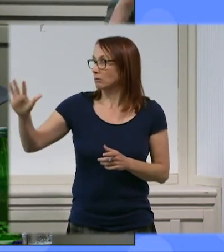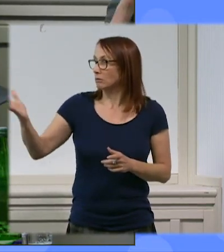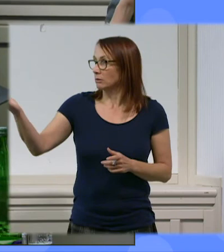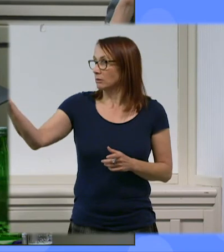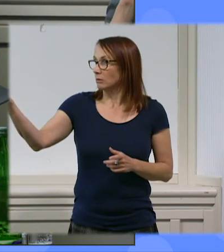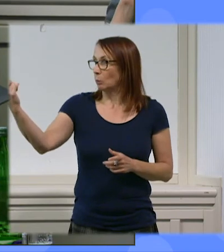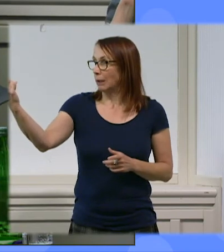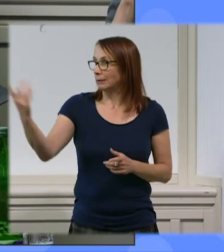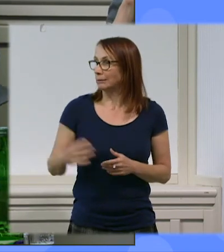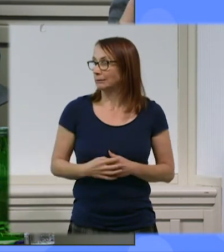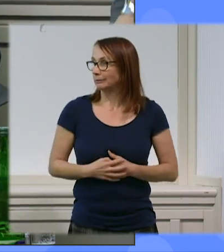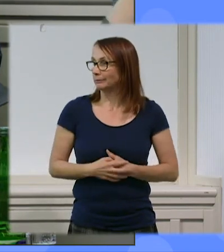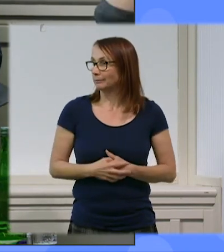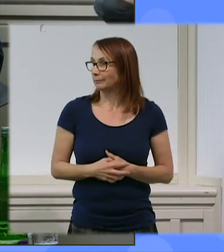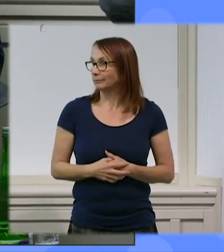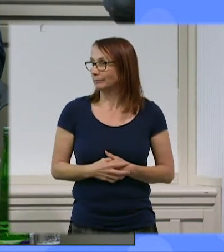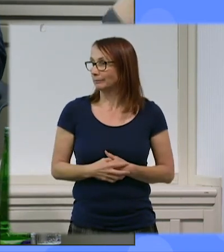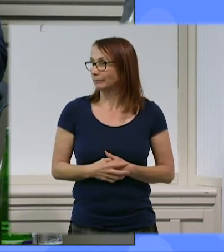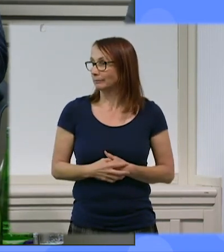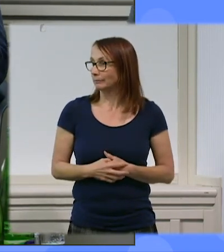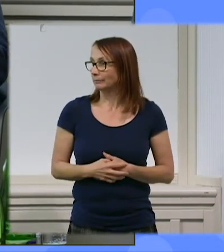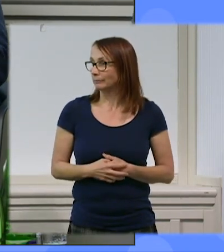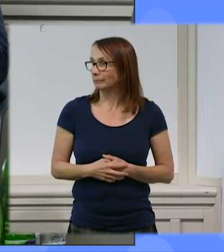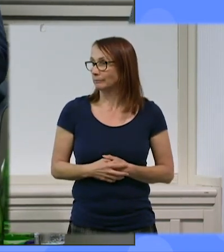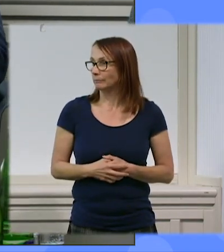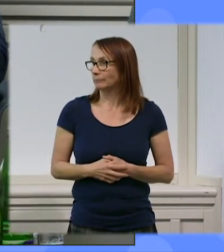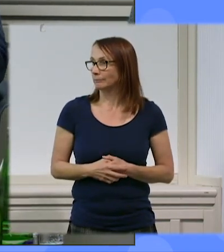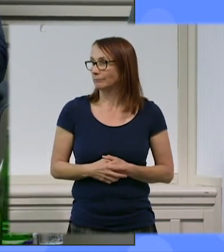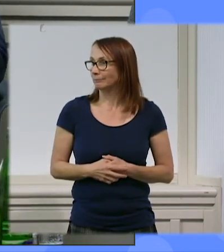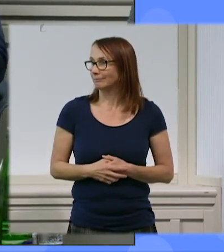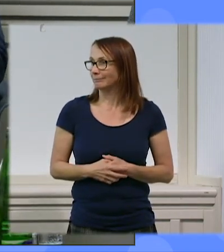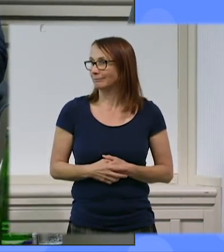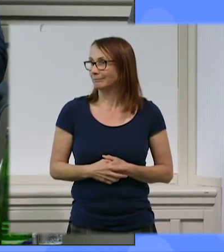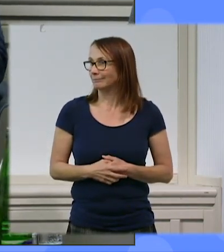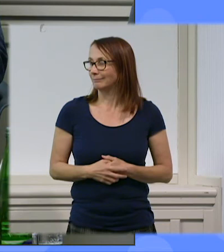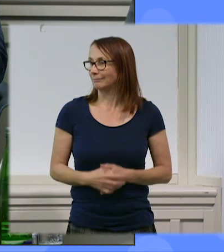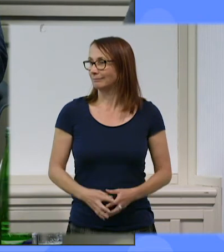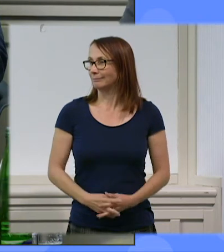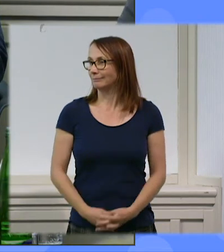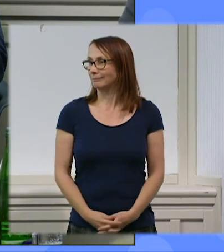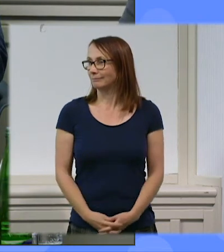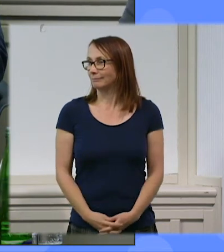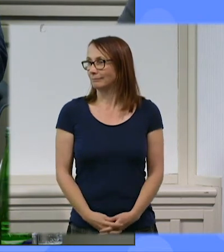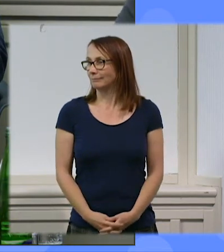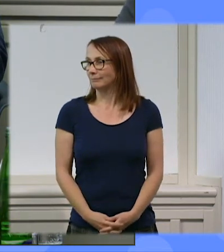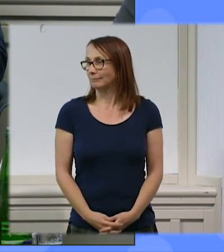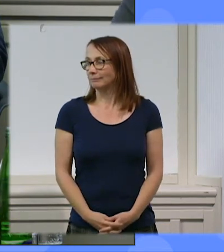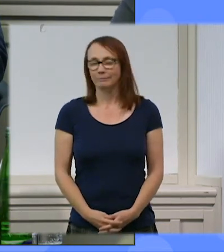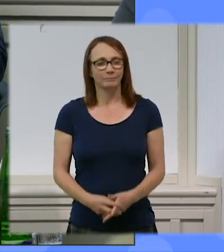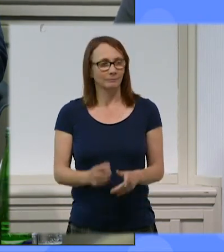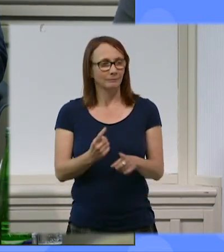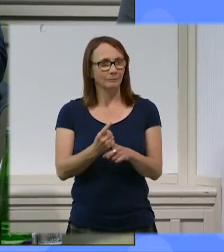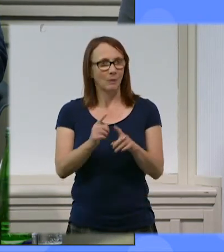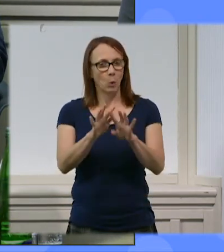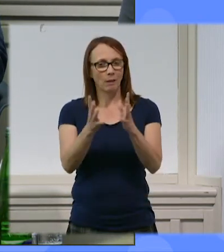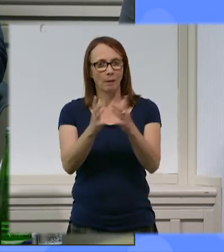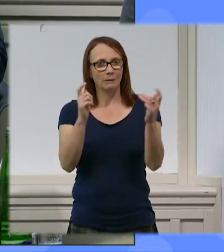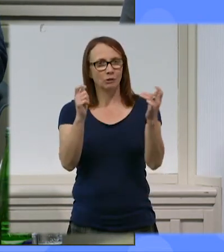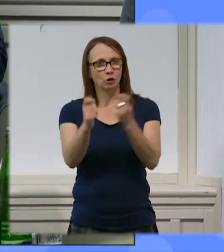question to the left it's about the climate changes it was just on the news